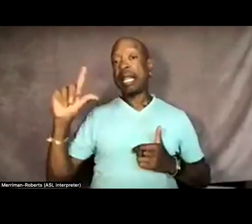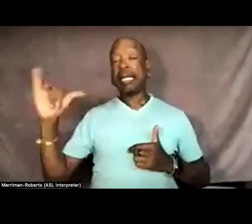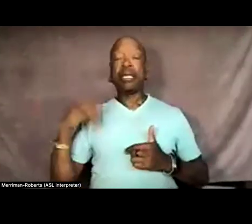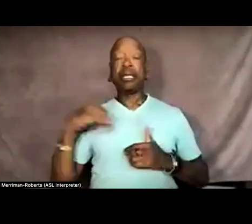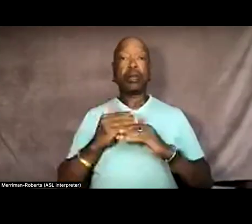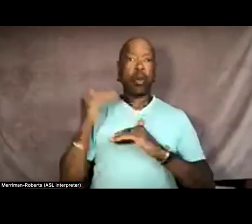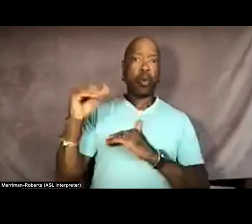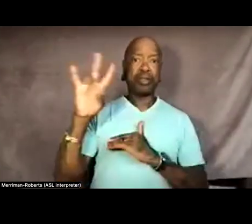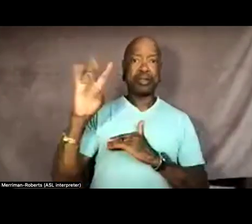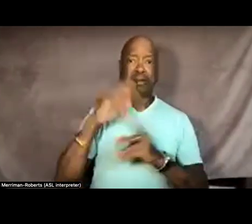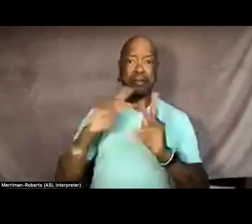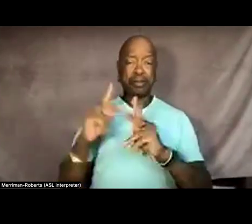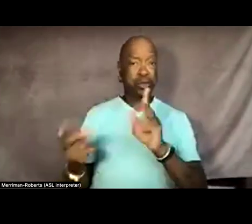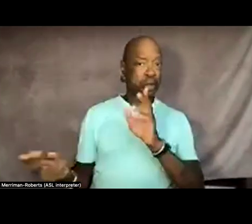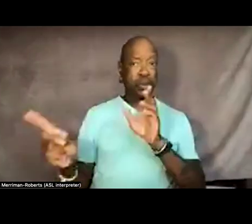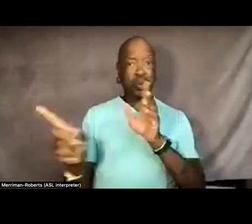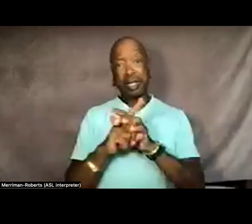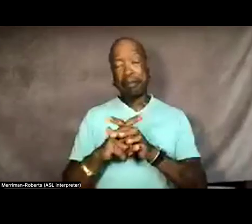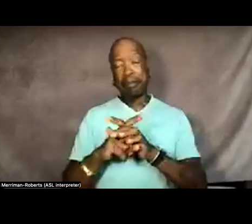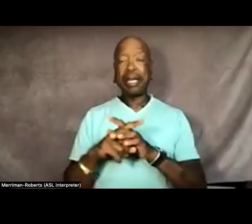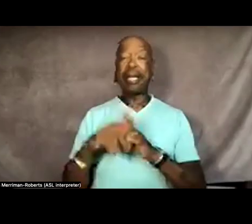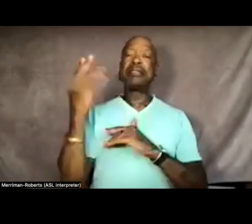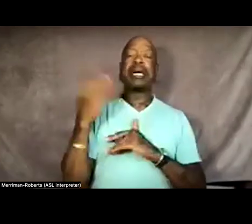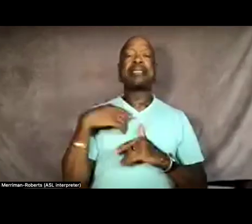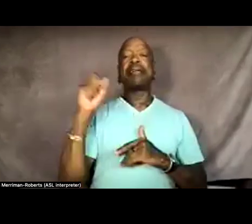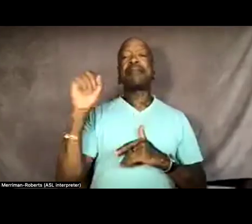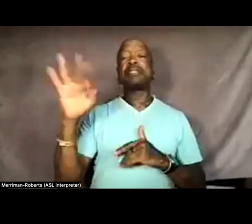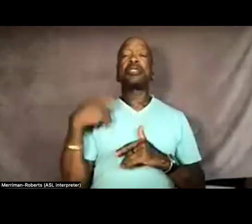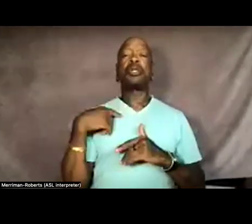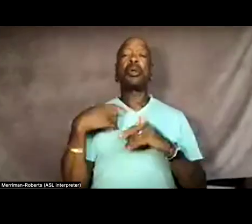outside the San Francisco Department of Public Health uh we called on them to keep and improve